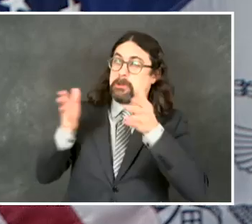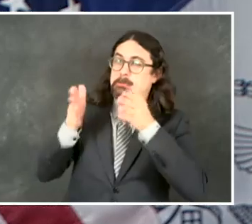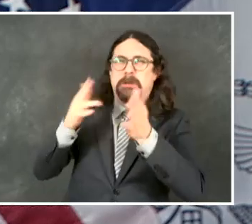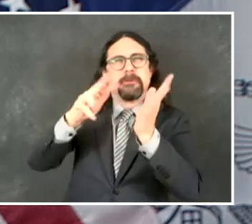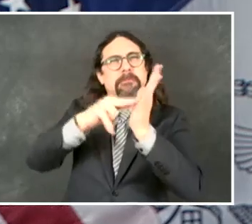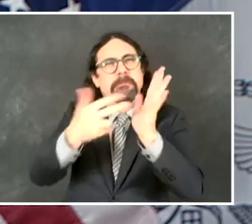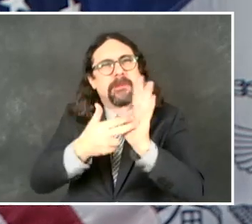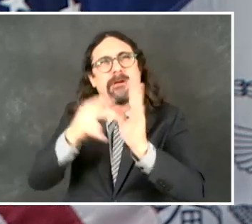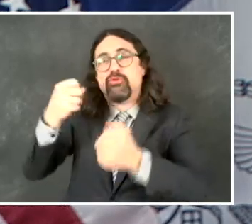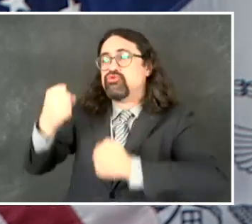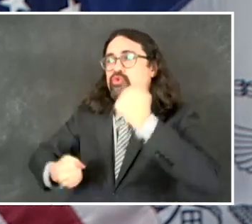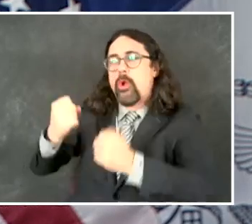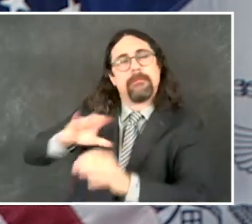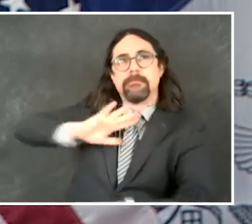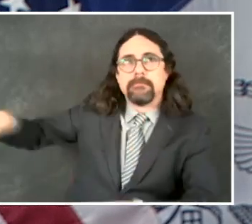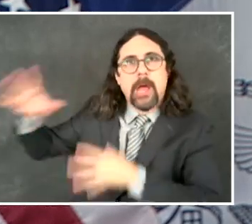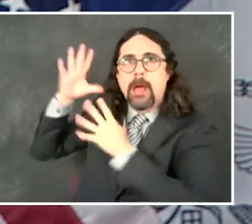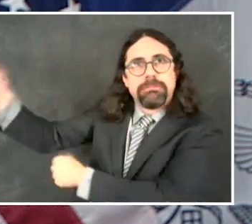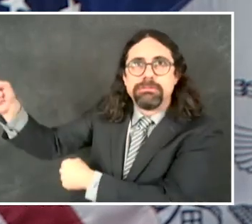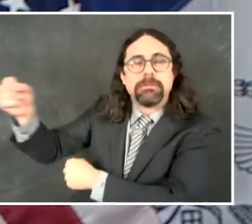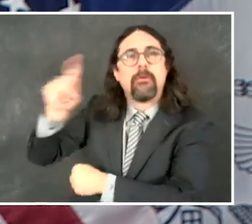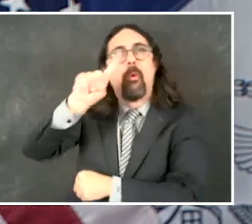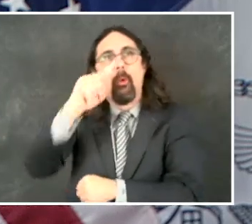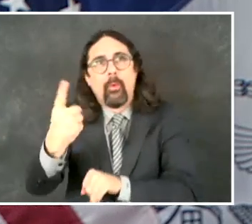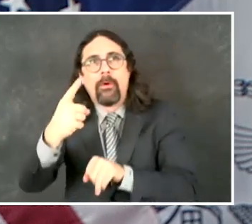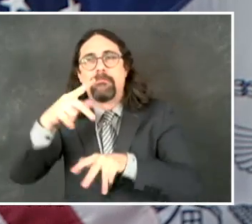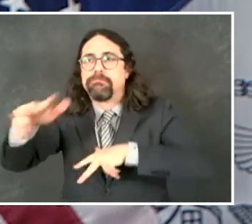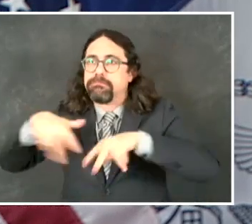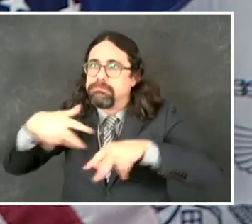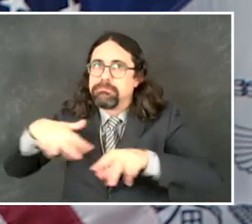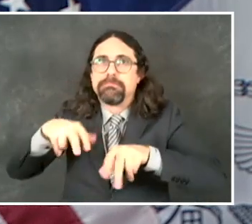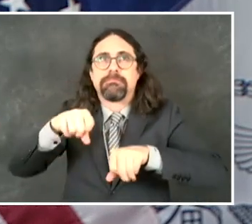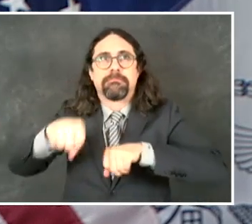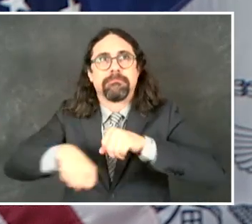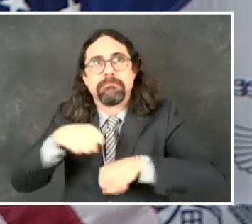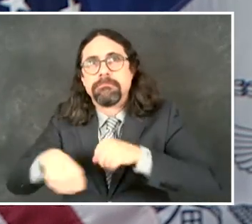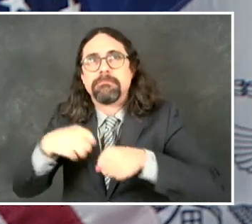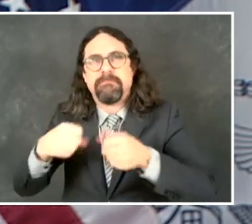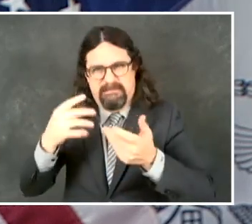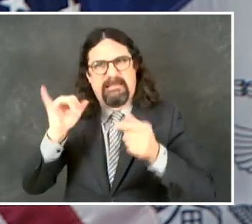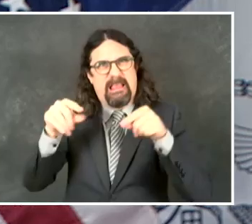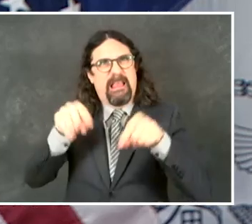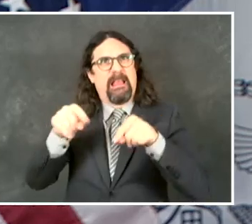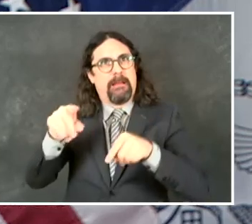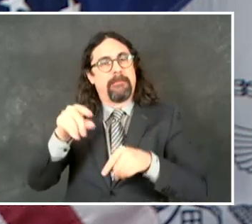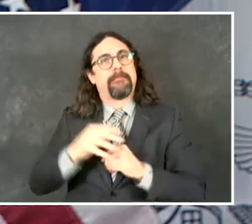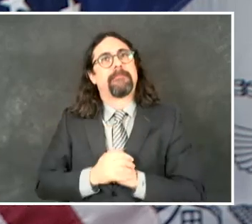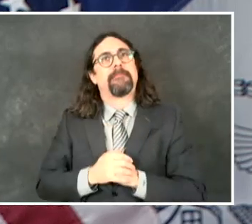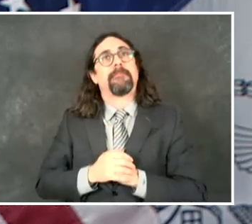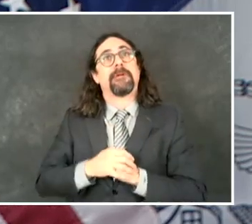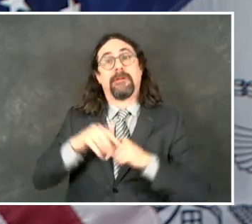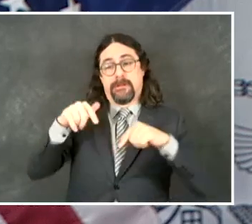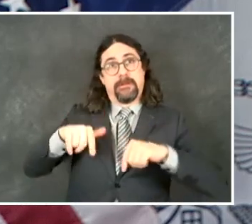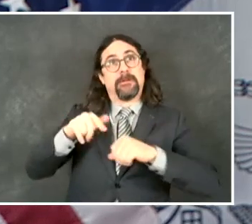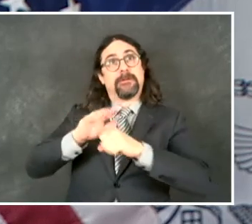WE D'TON KNOW HOW LONG THAT IS, BUT AST HIS CONTINUES, WE'LL WO HRKA RDTO KEEP IT SHORT AS SPOSILEB.